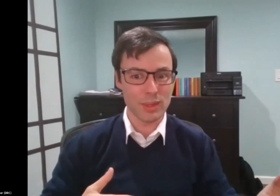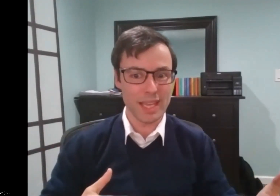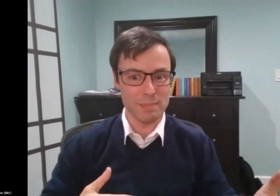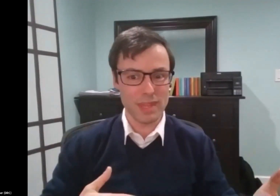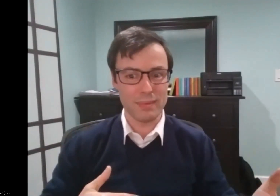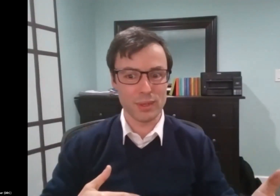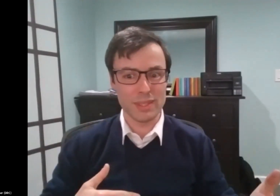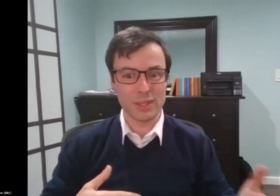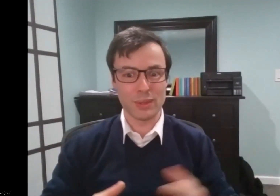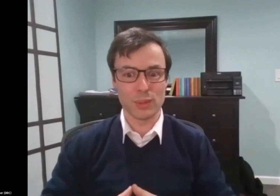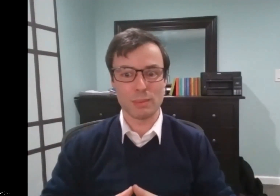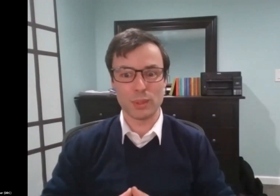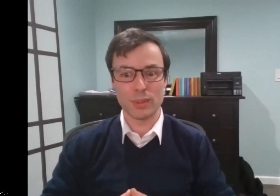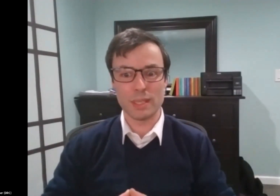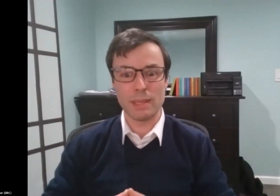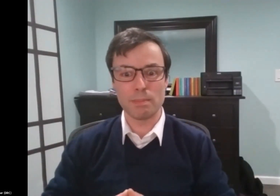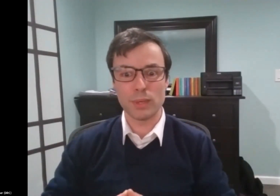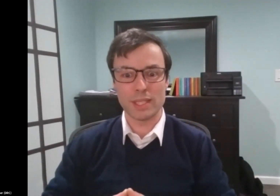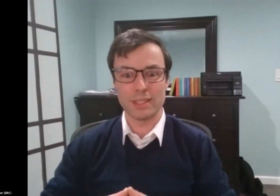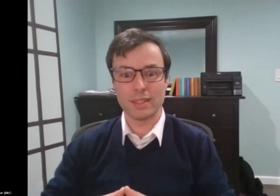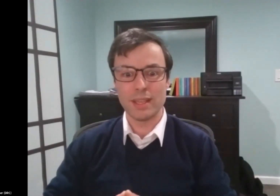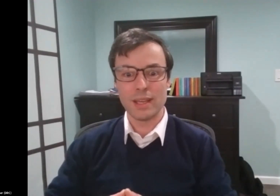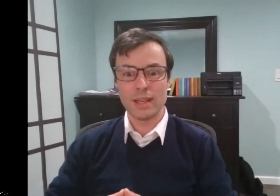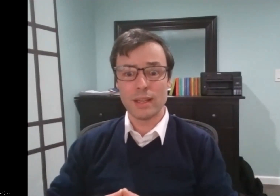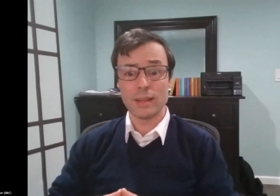in the emergency room is okay. But once someone is admitted